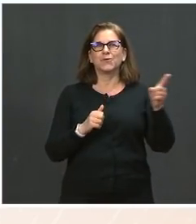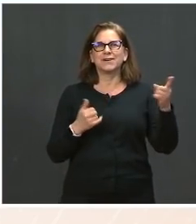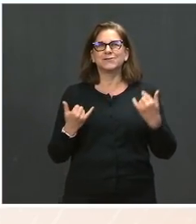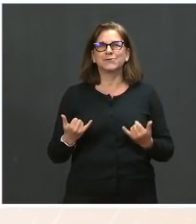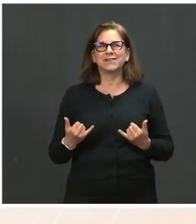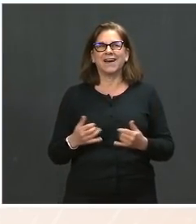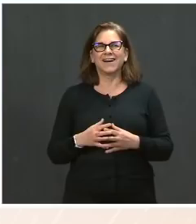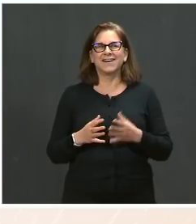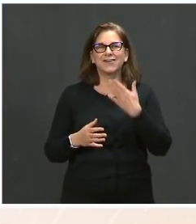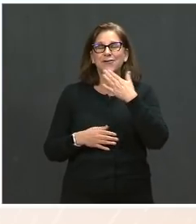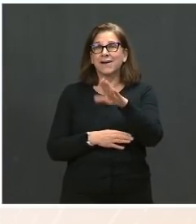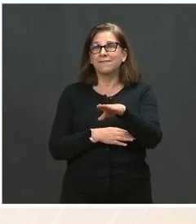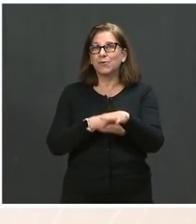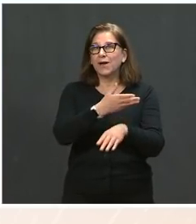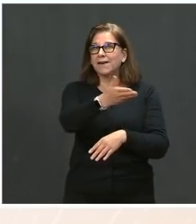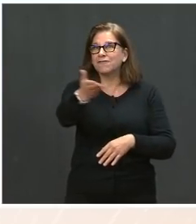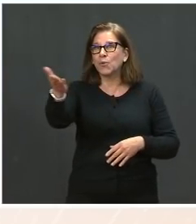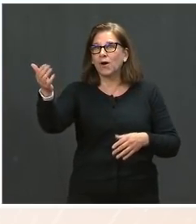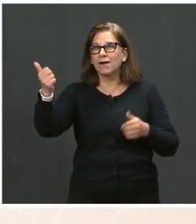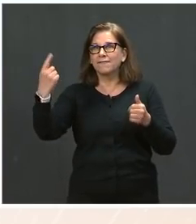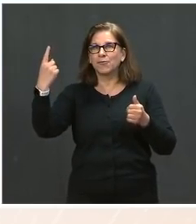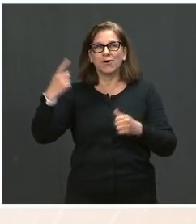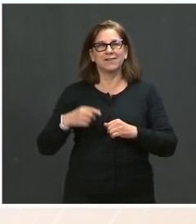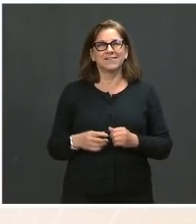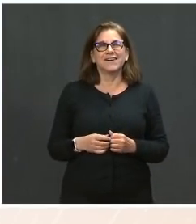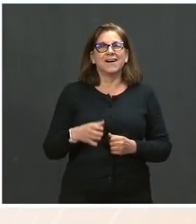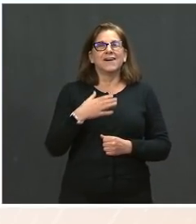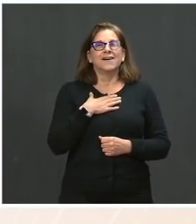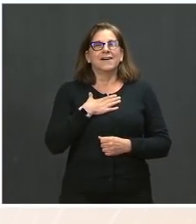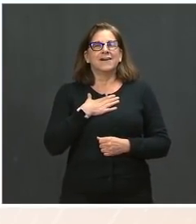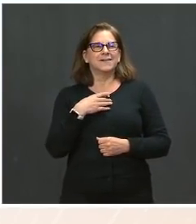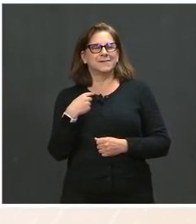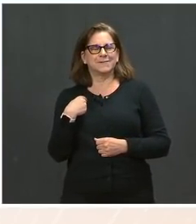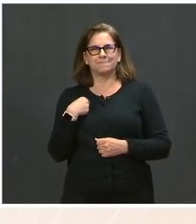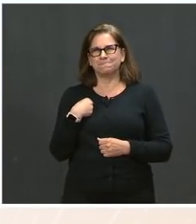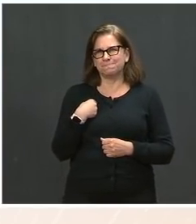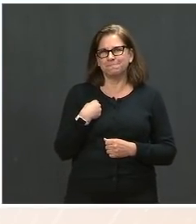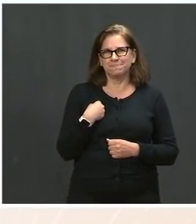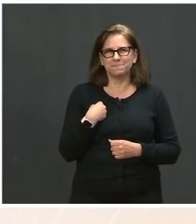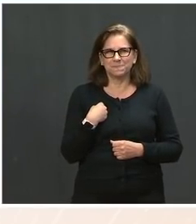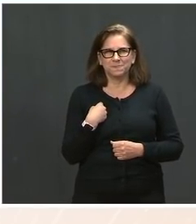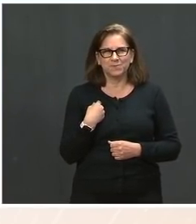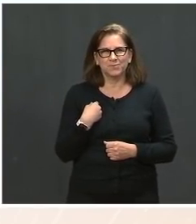So, you know, I think that President Biden asked me